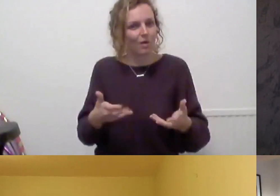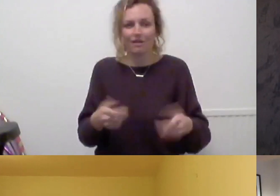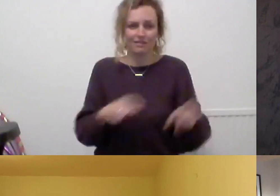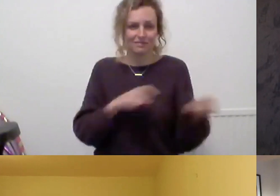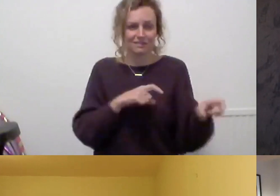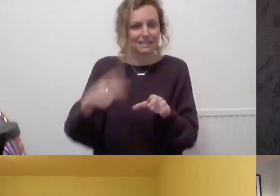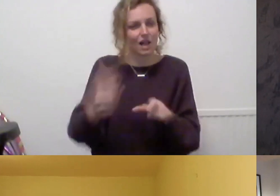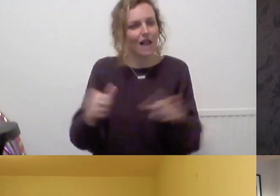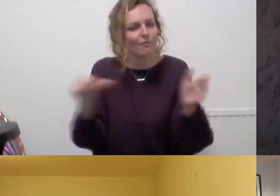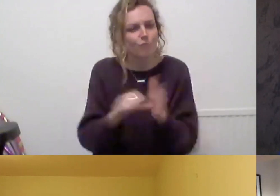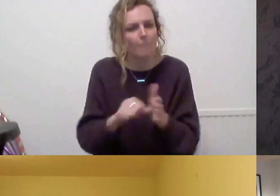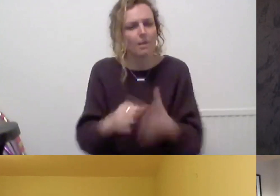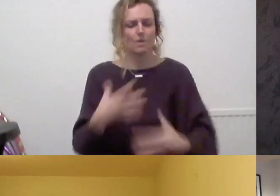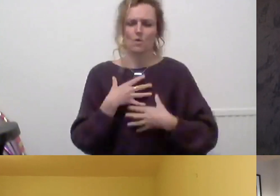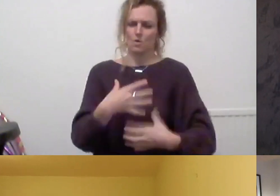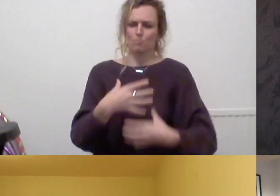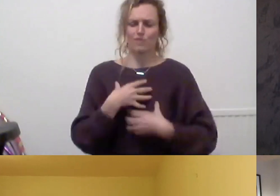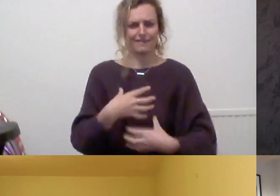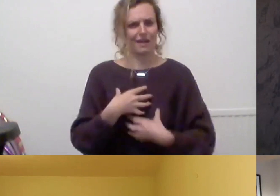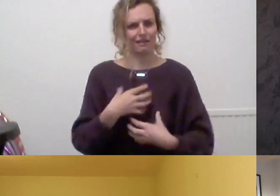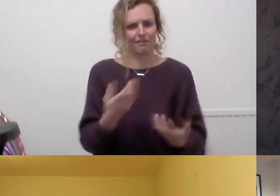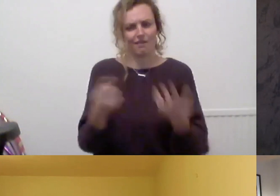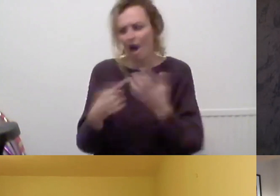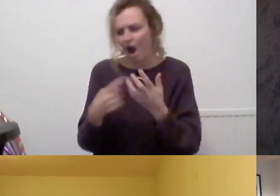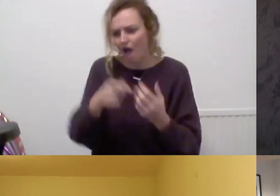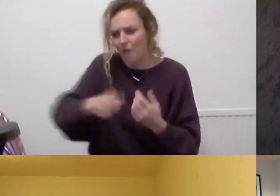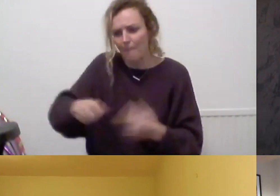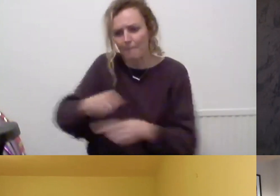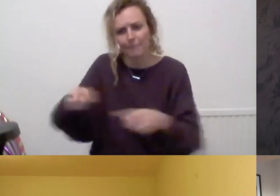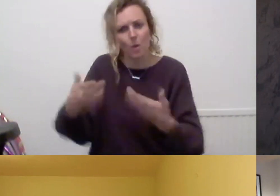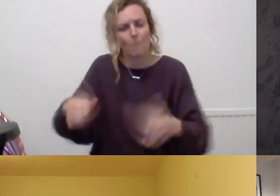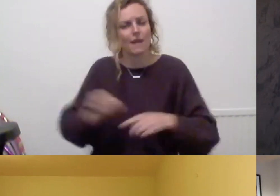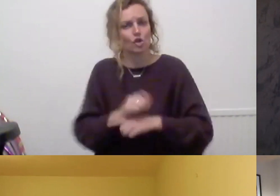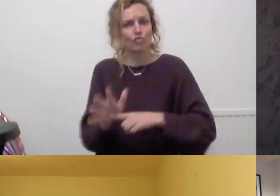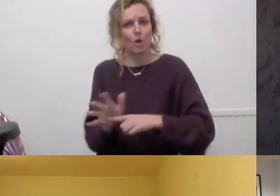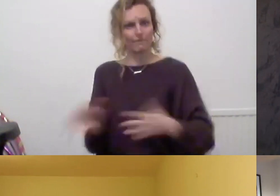really quite severely disabled by COVID infection by having had COVID. And then some of these are